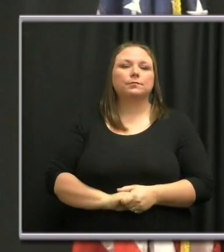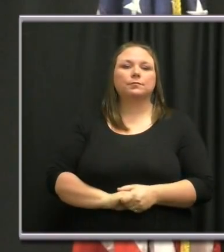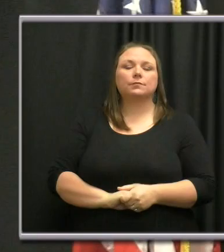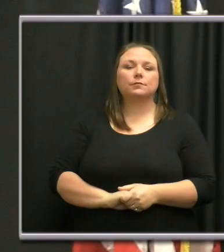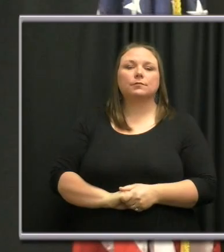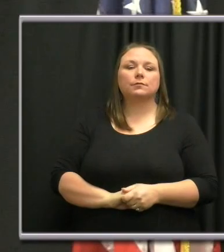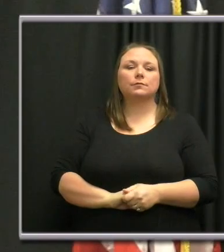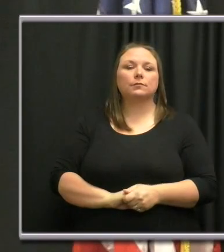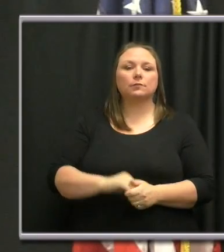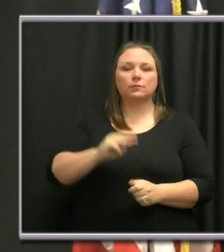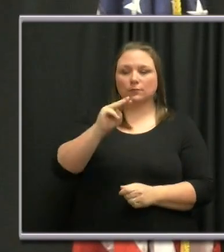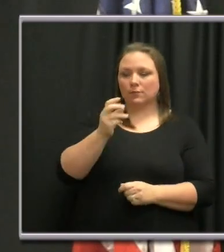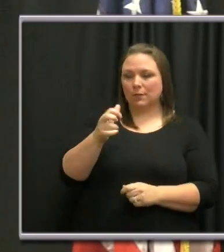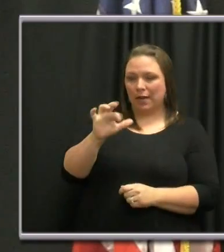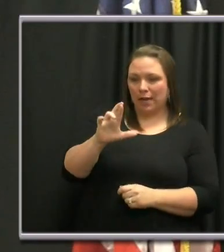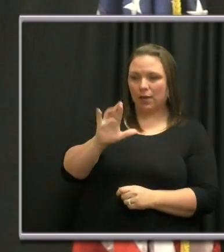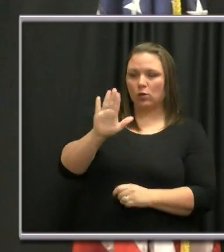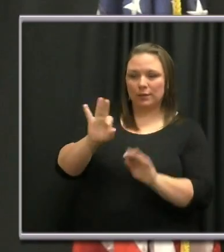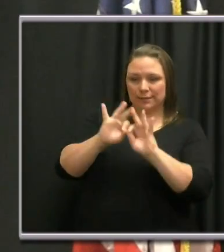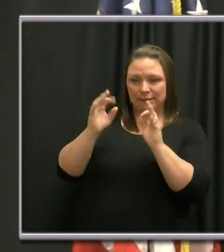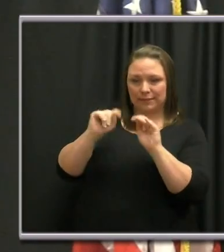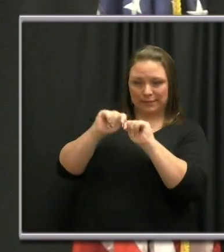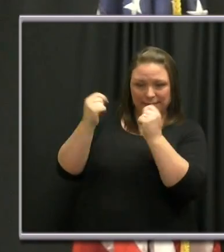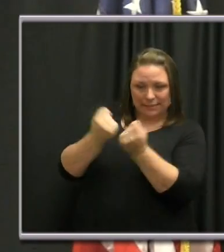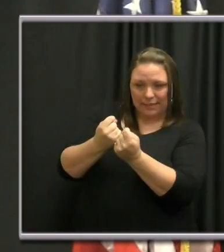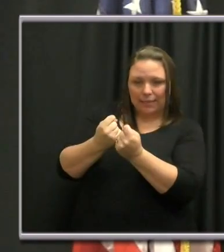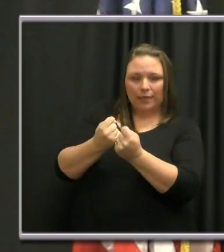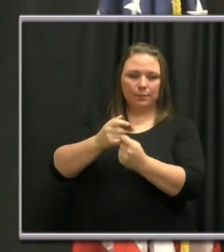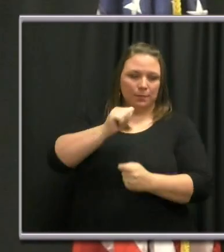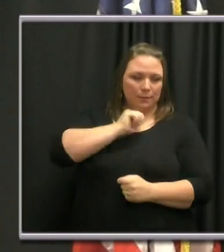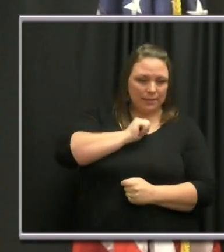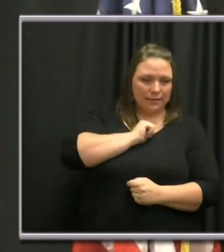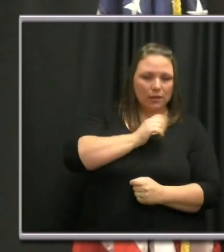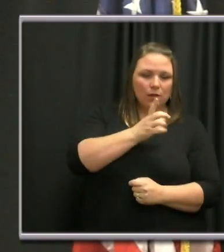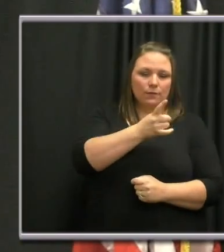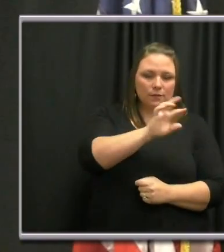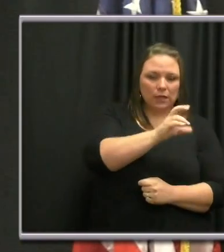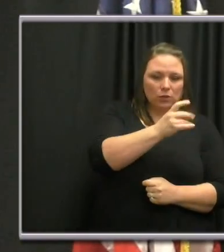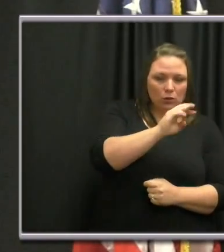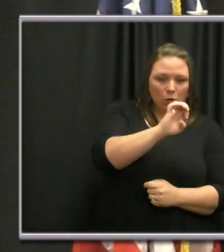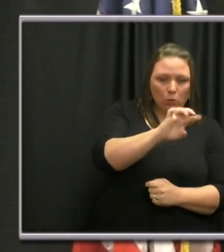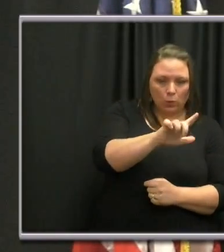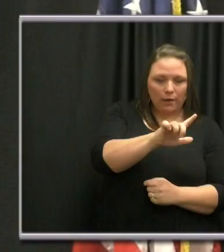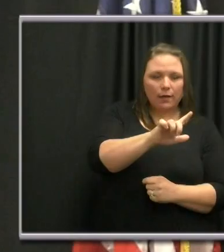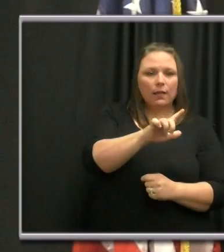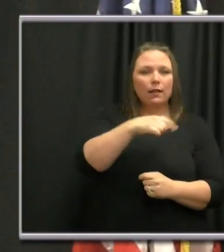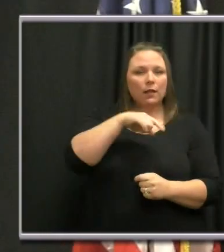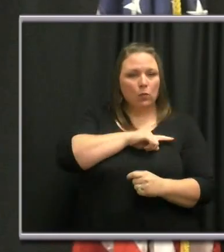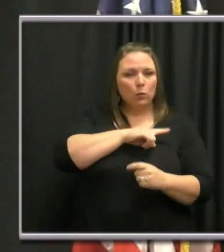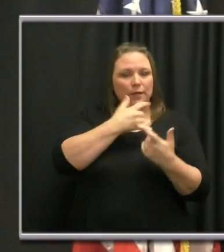CITY DATA- THE MAYOR AND HIS